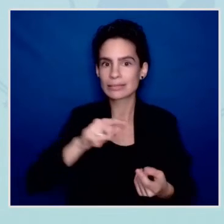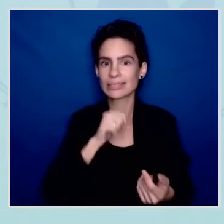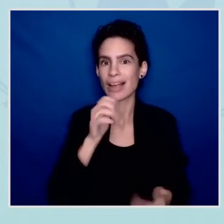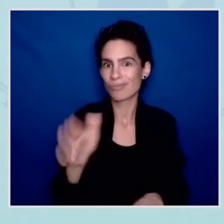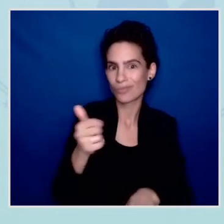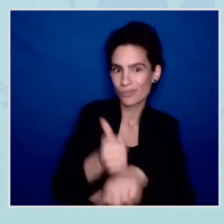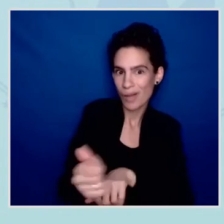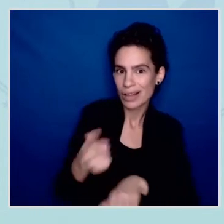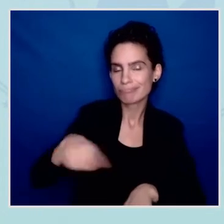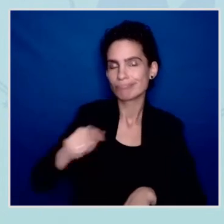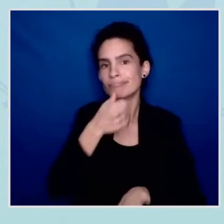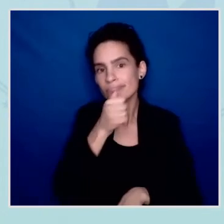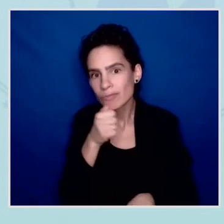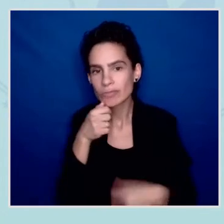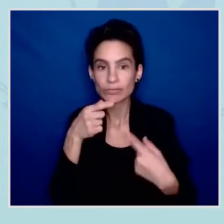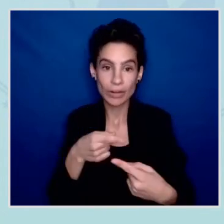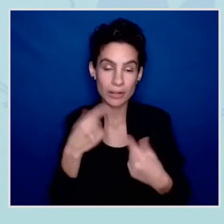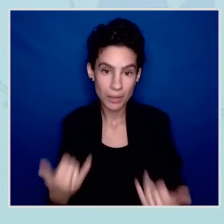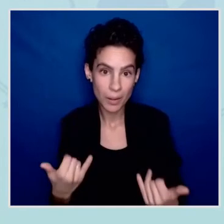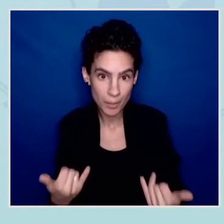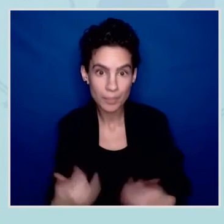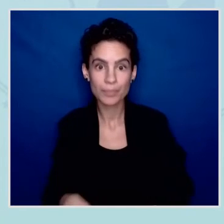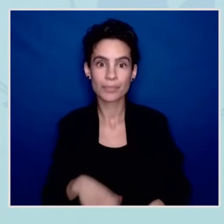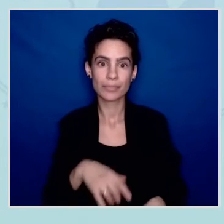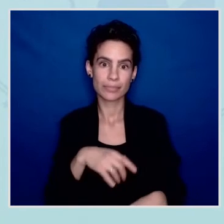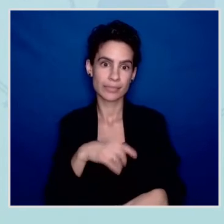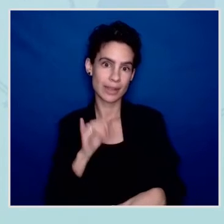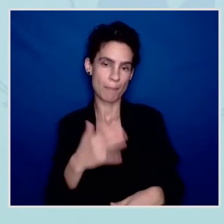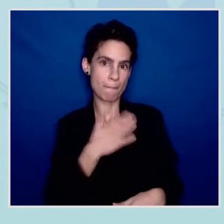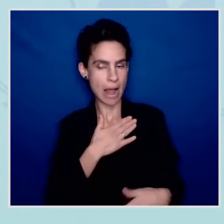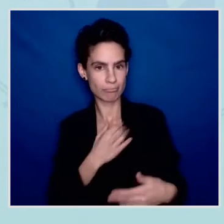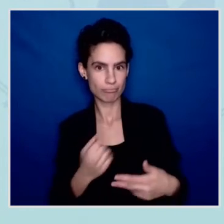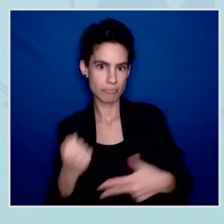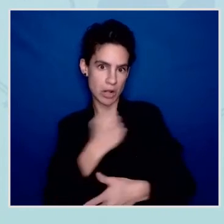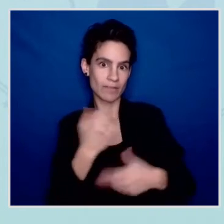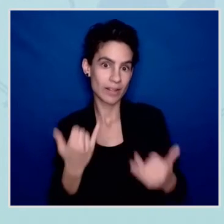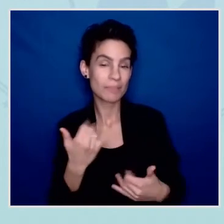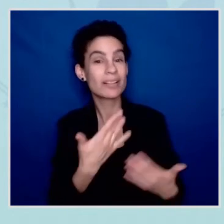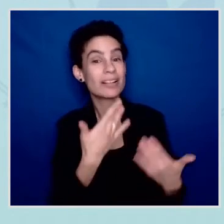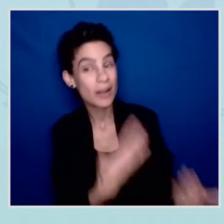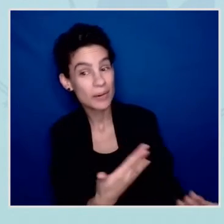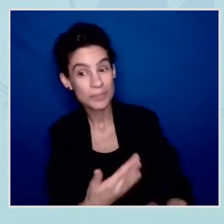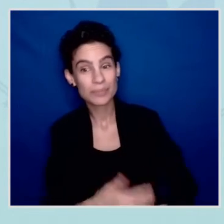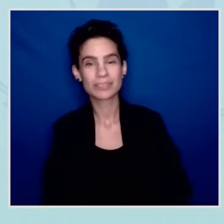ONE, AND ECONOMIC RELIEF TO